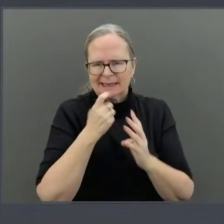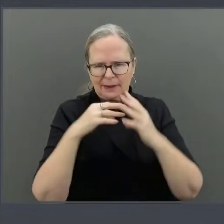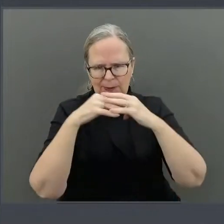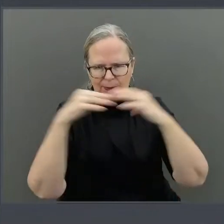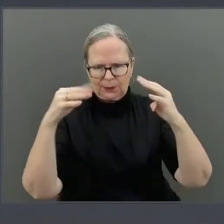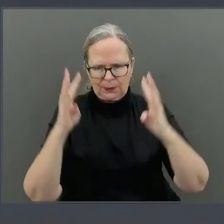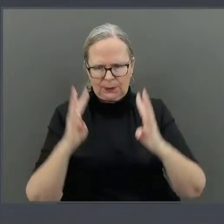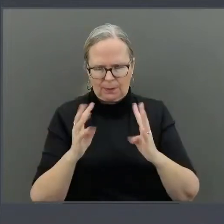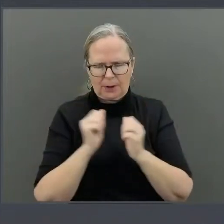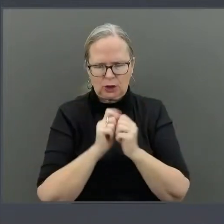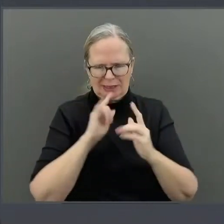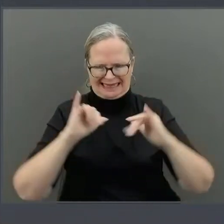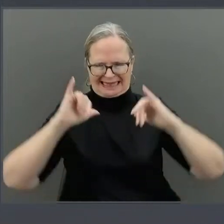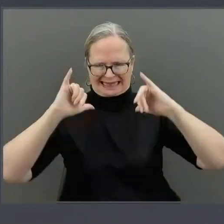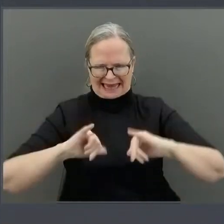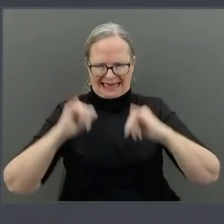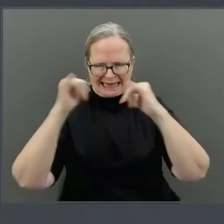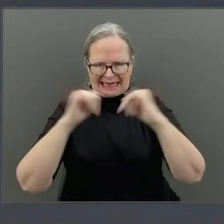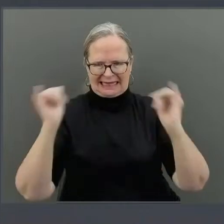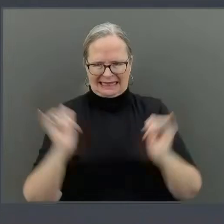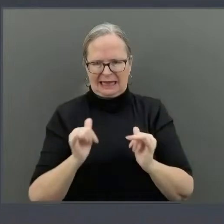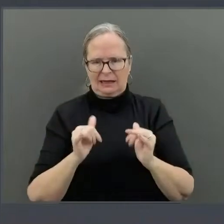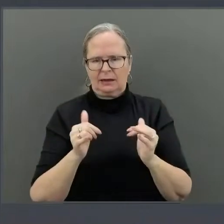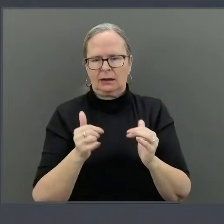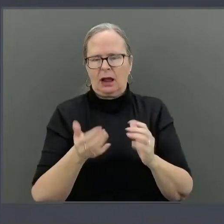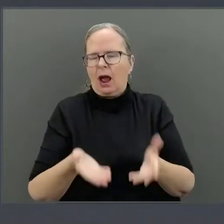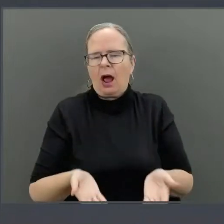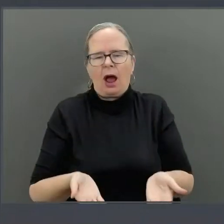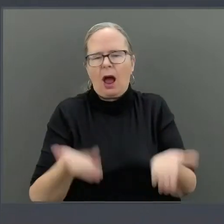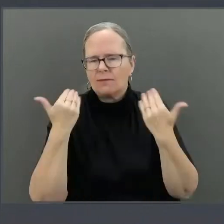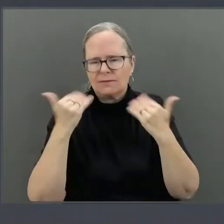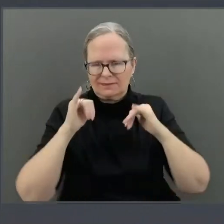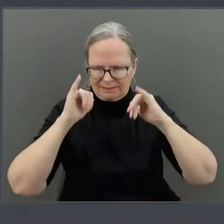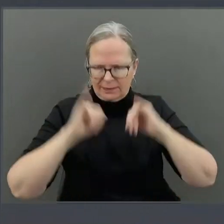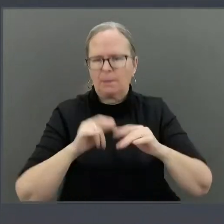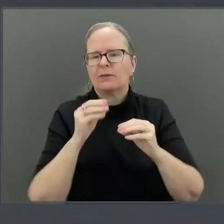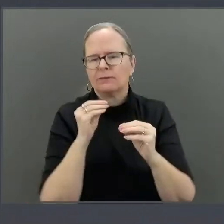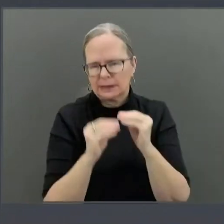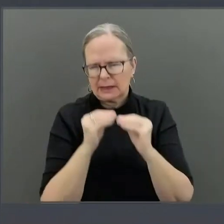already been planning to this as a contingency and so we enabled that plan yesterday and the